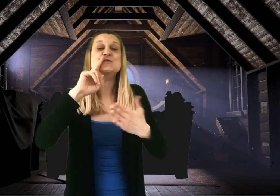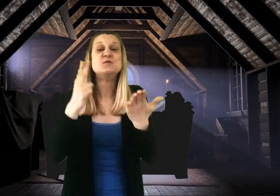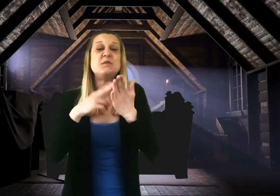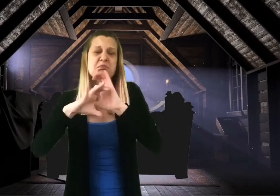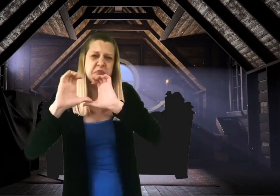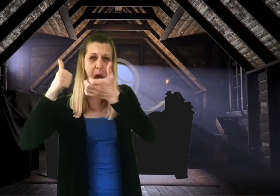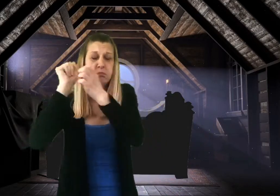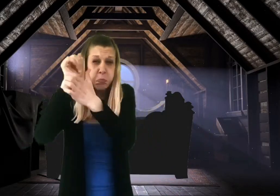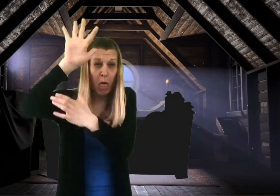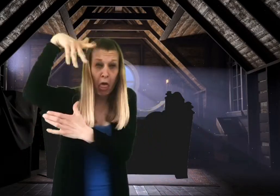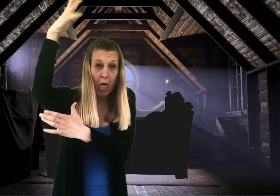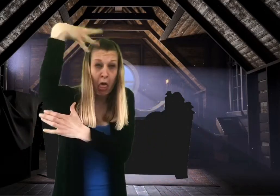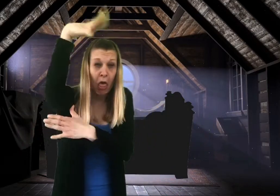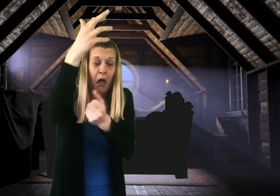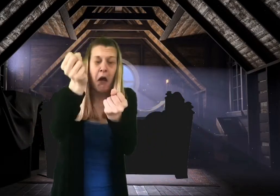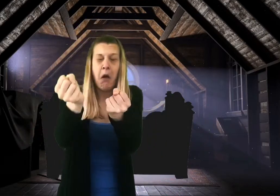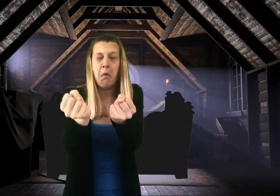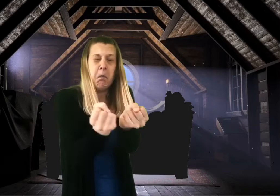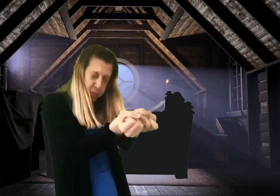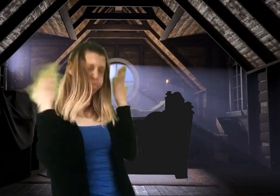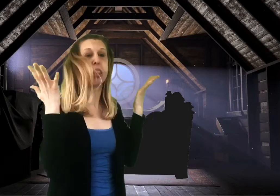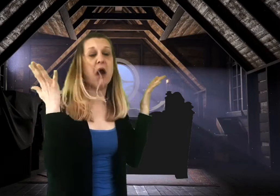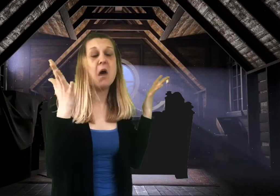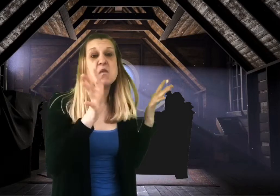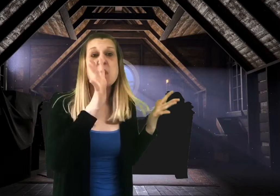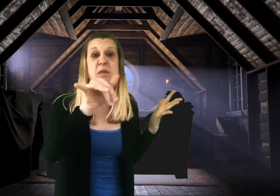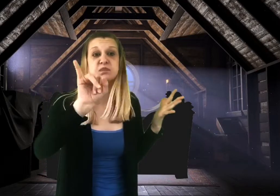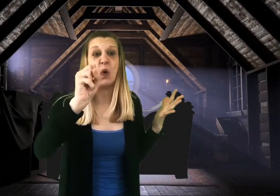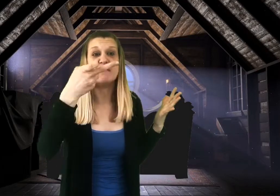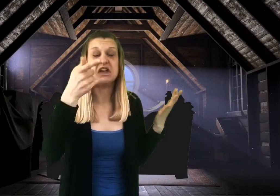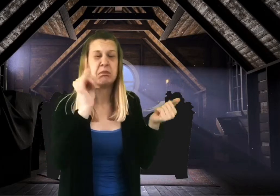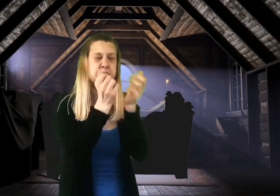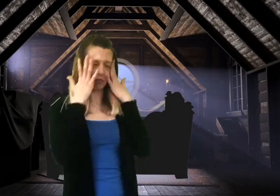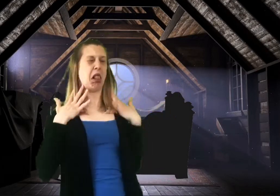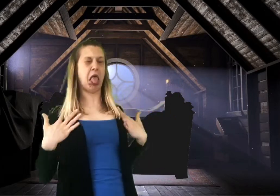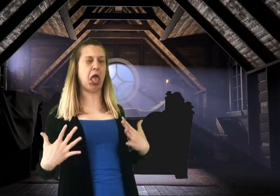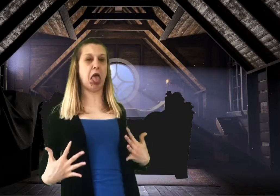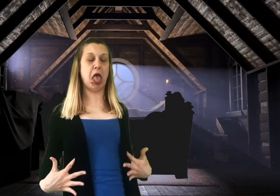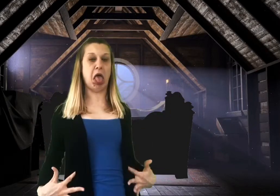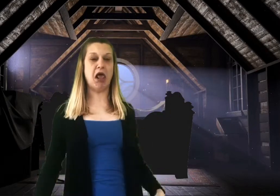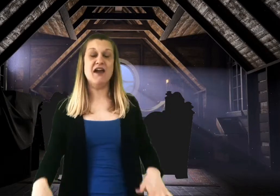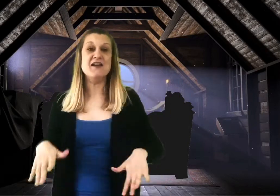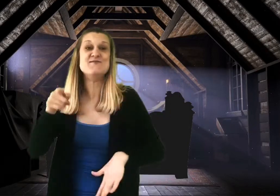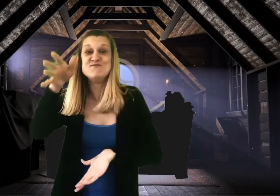His bowl of soup went flying straight into the face of Grandma Josephine.